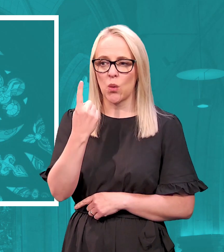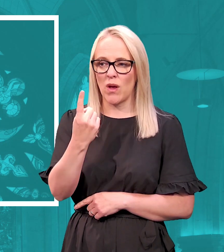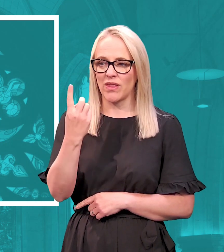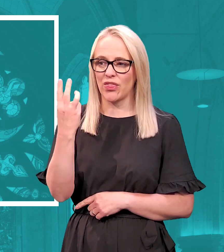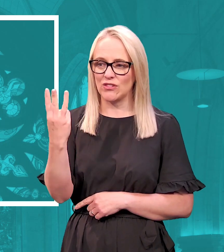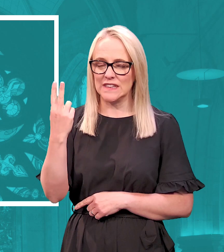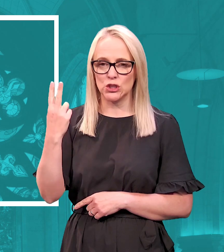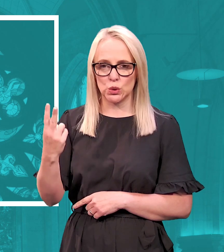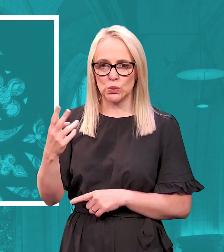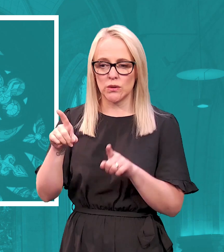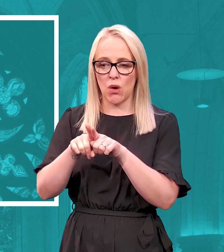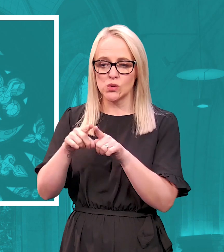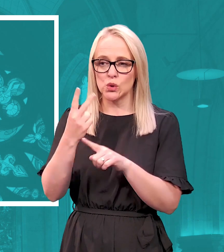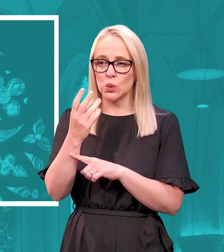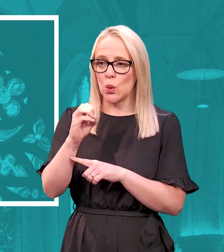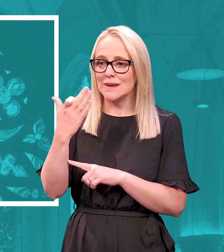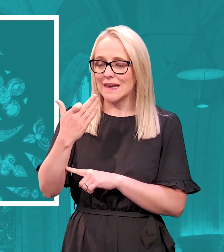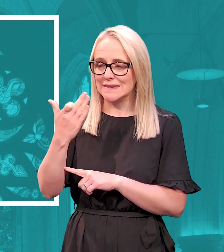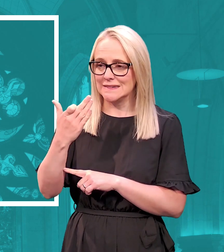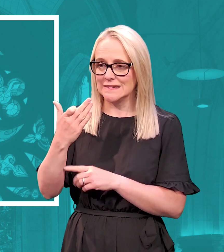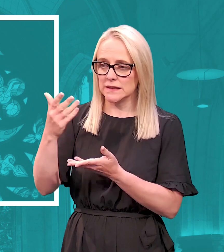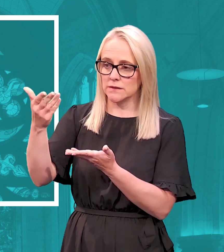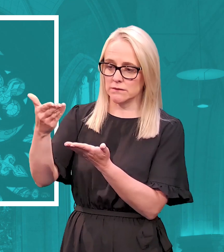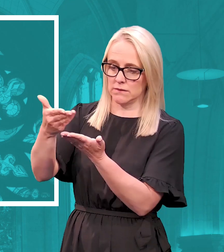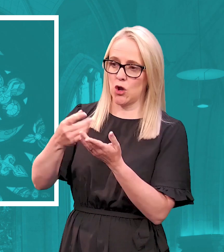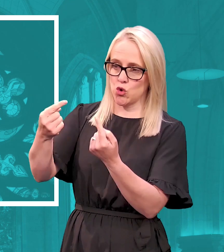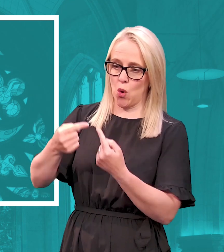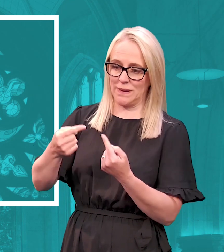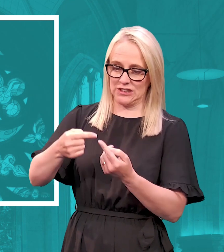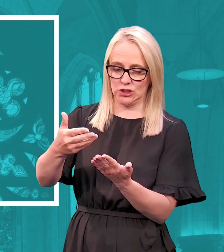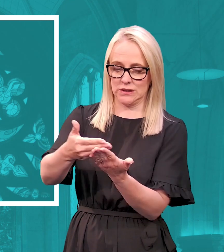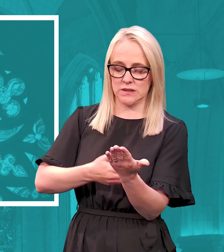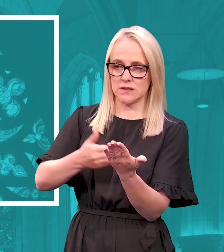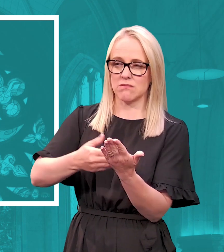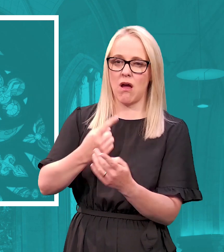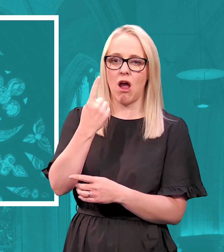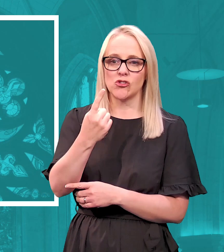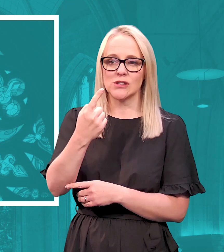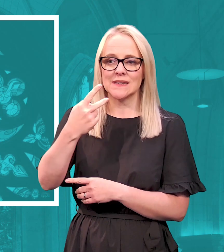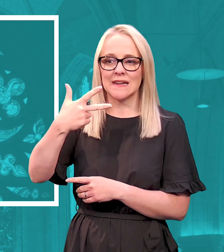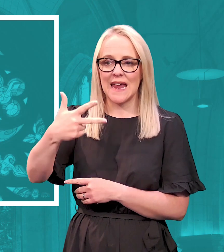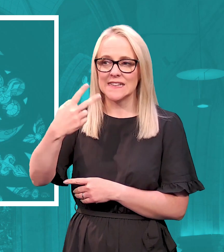And in 2019, we received nominations from 184 individuals.